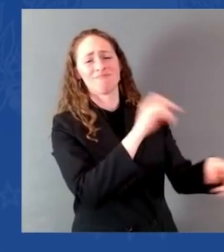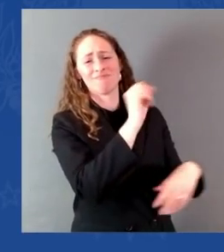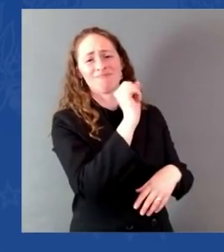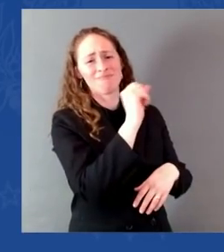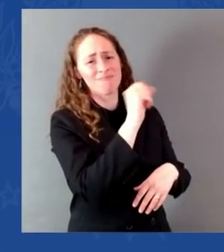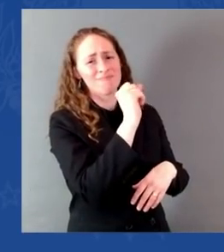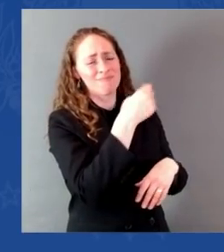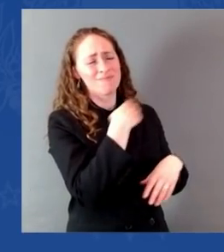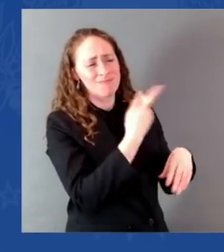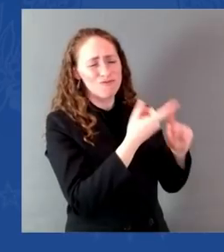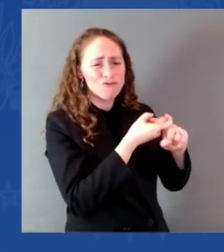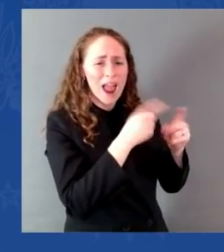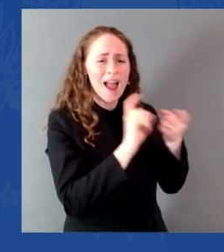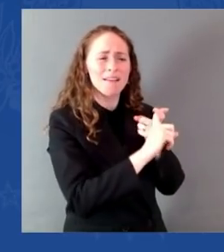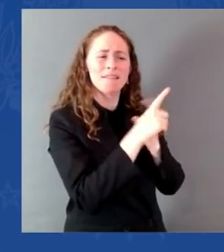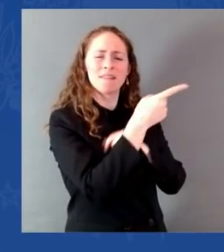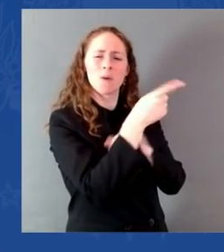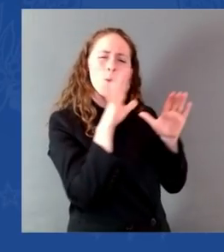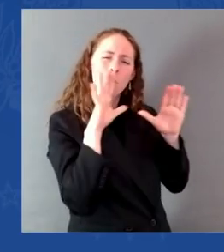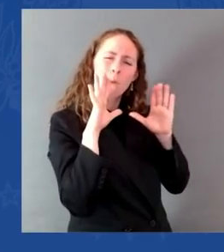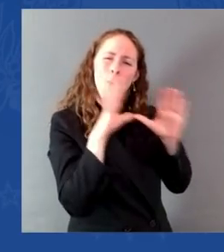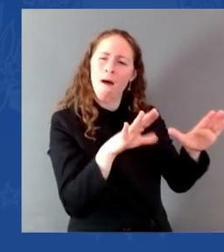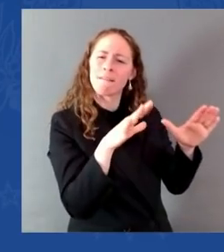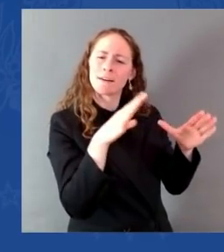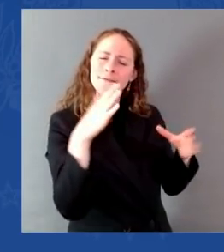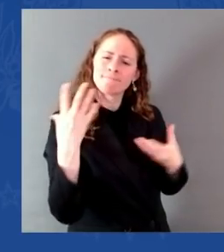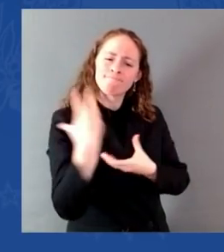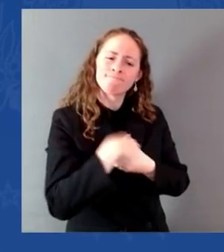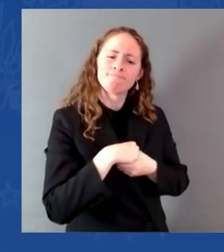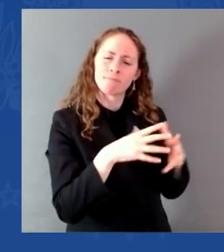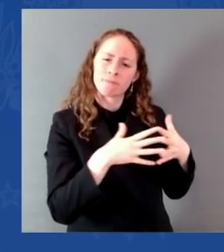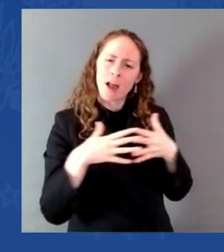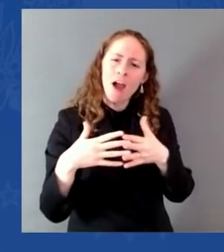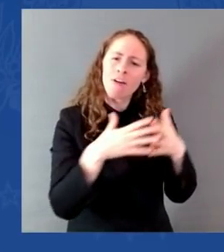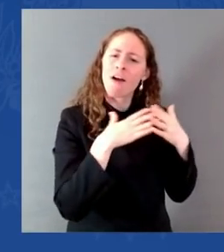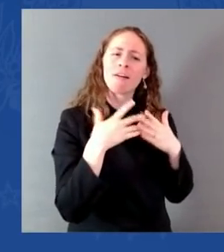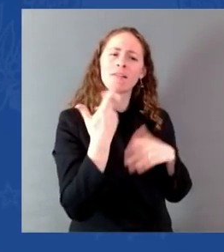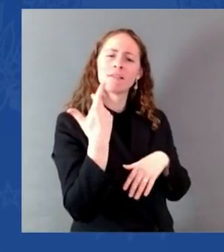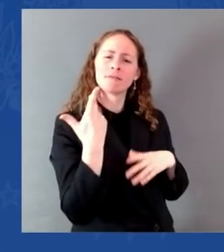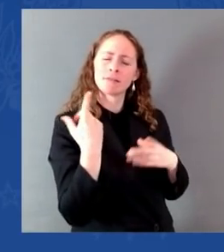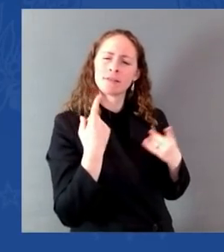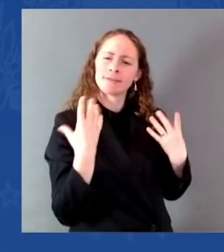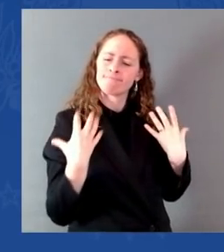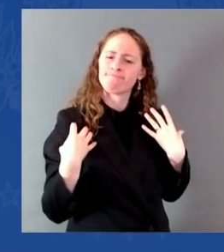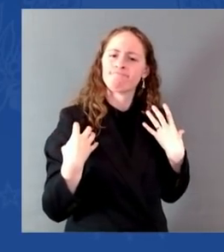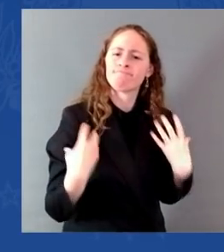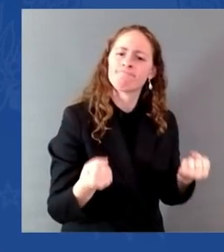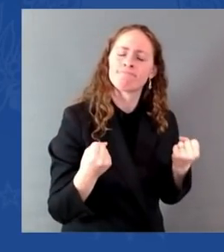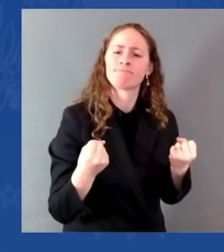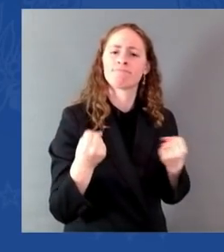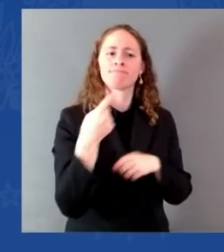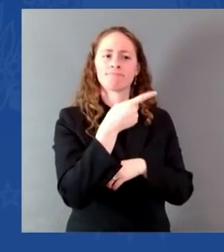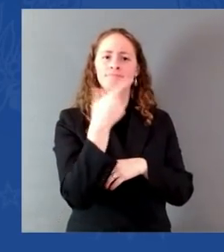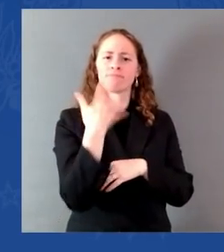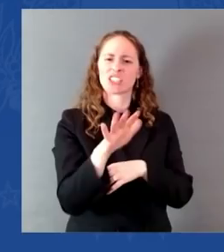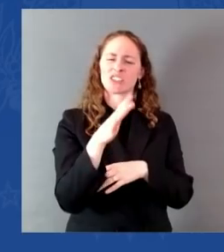A war hero who sacrificed beyond measure, who nearly gave his life for our country in World War Two.